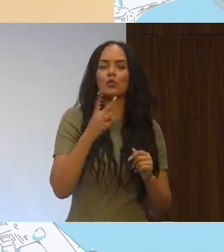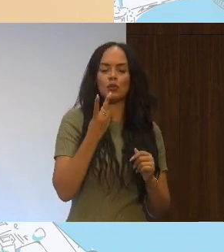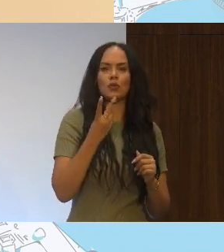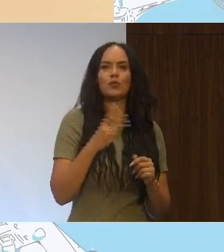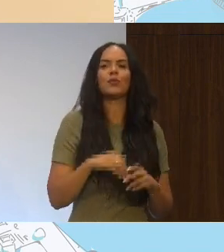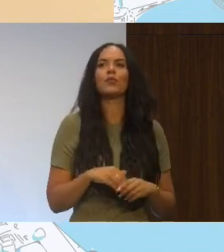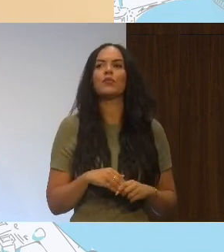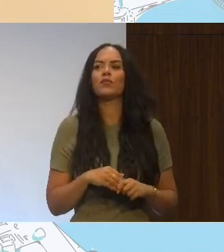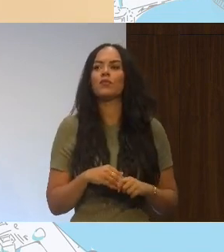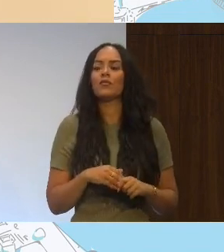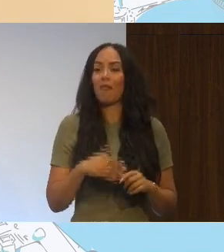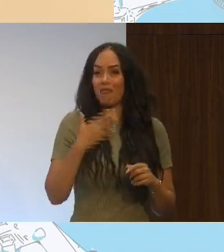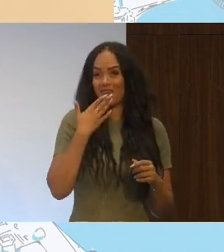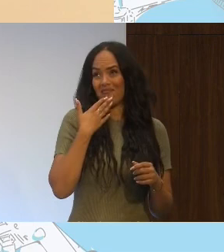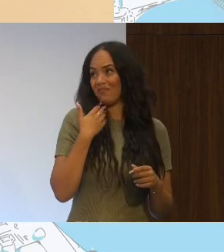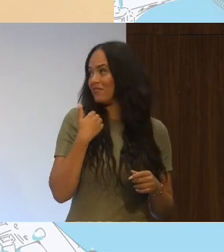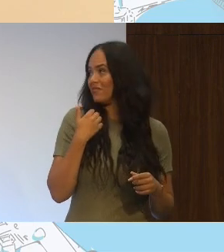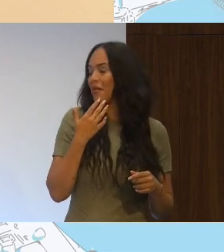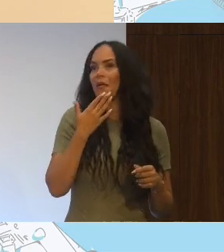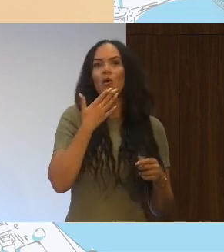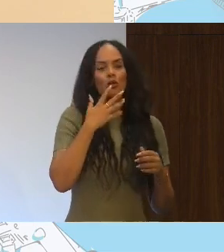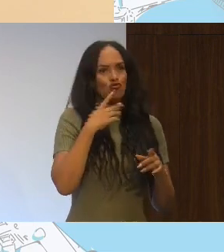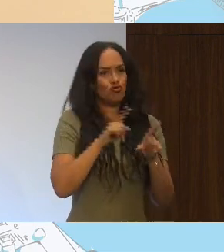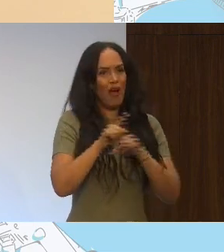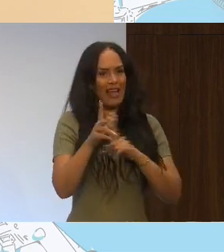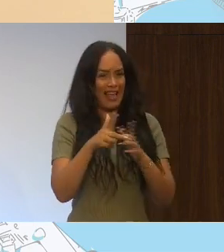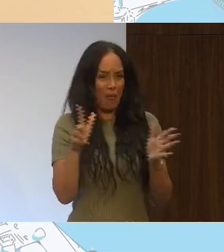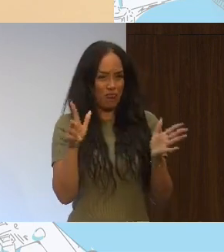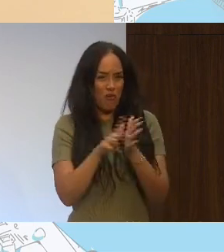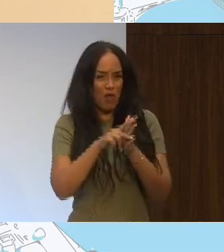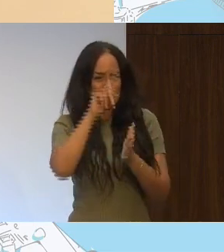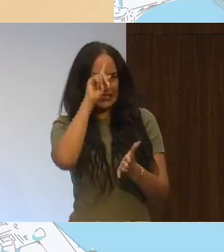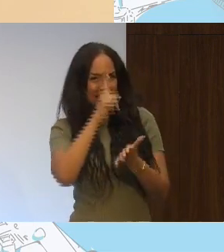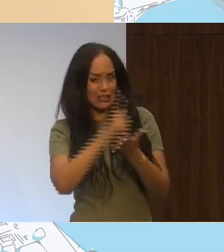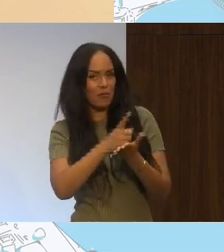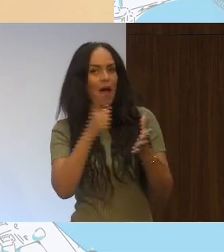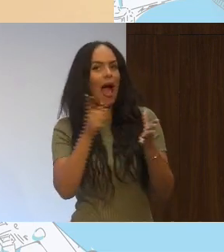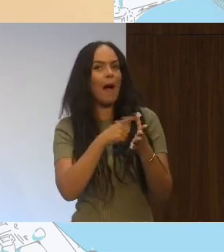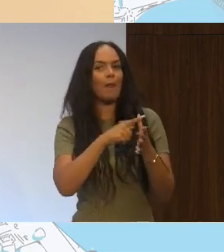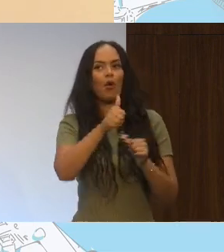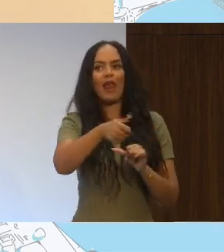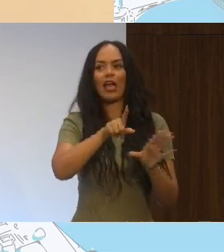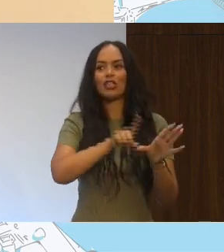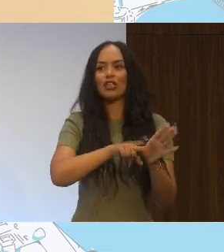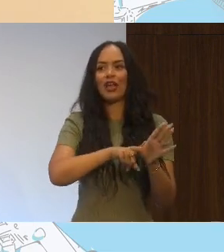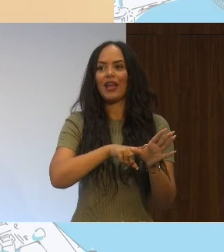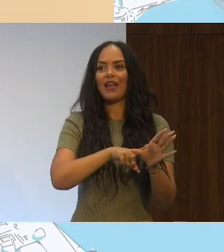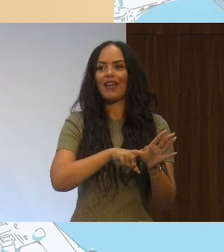we're likely to get approval or not approval decision by April next year. Very happy to support that.